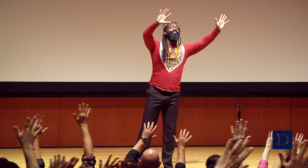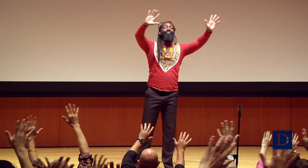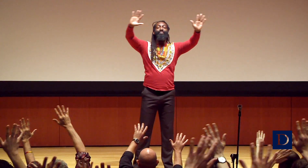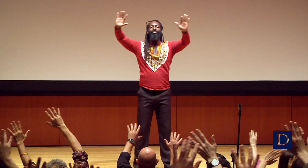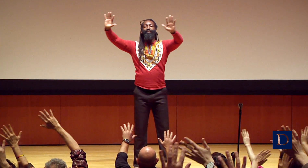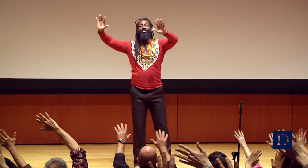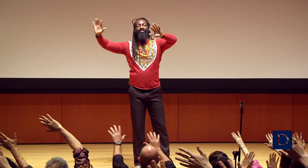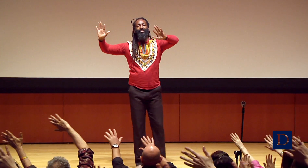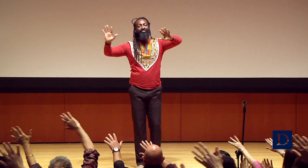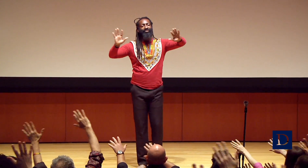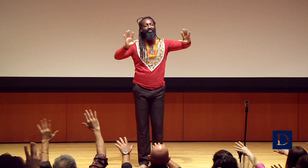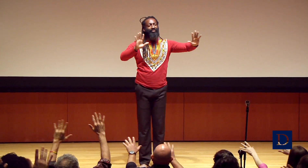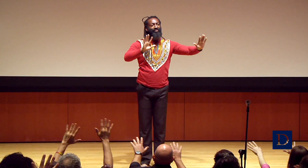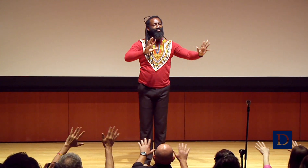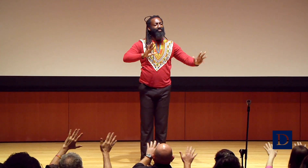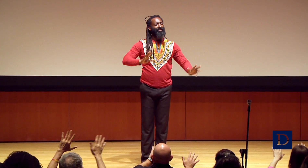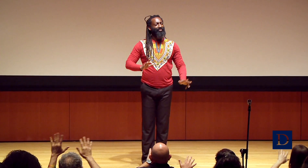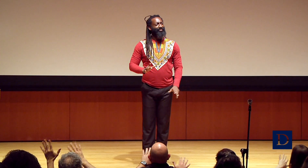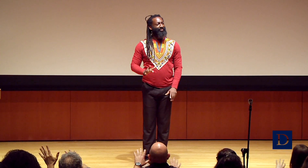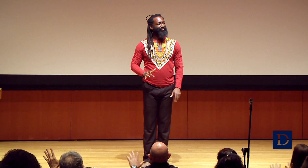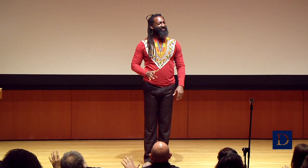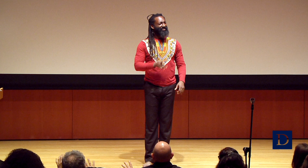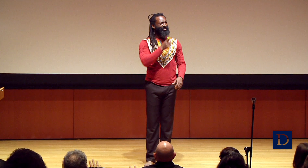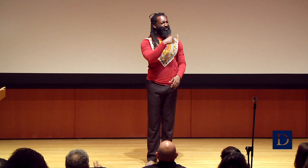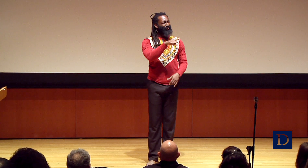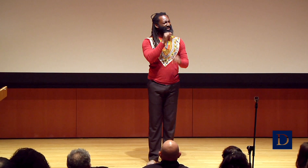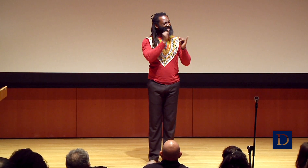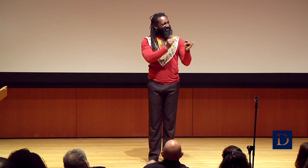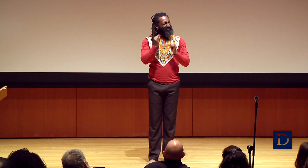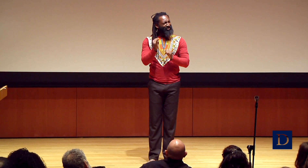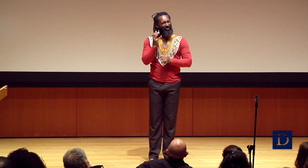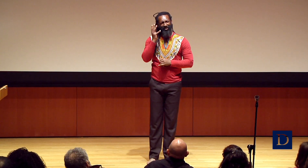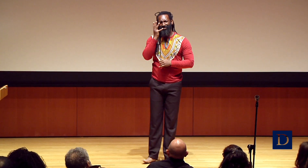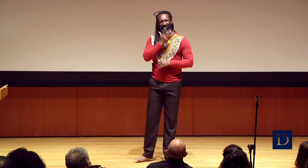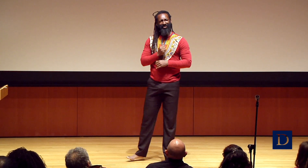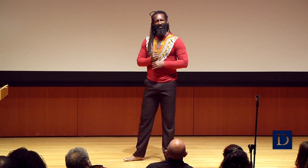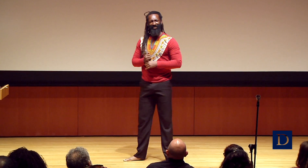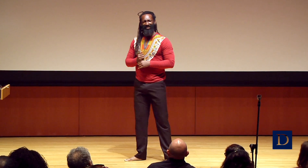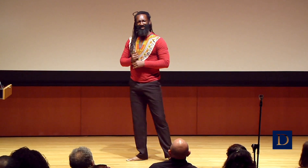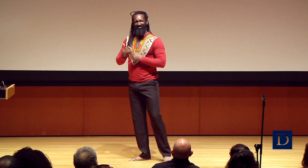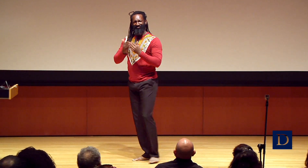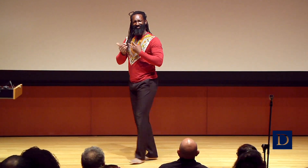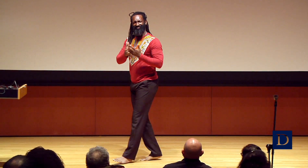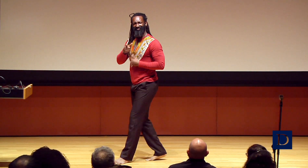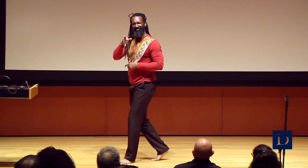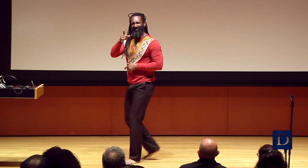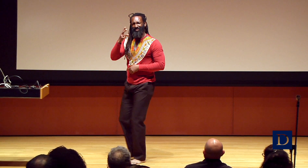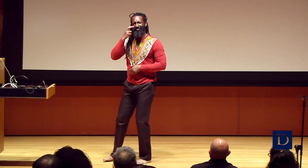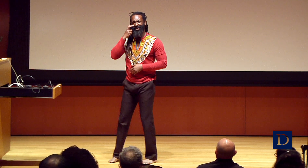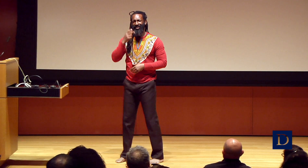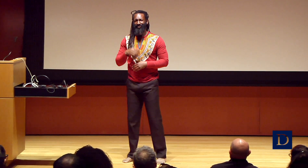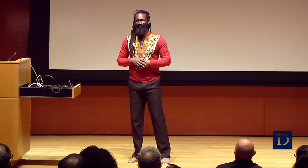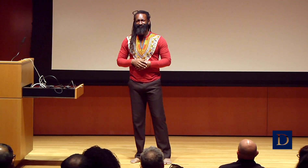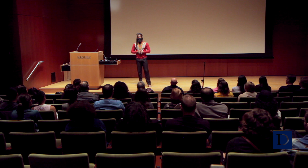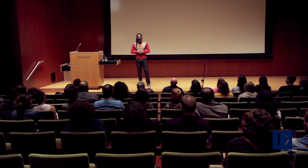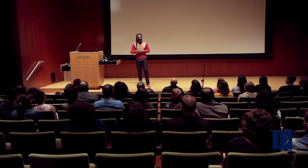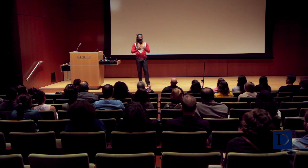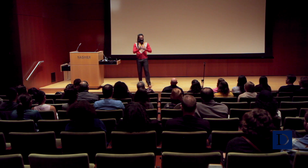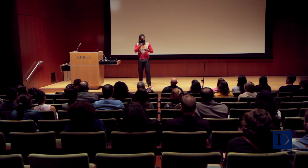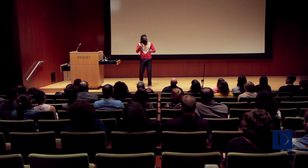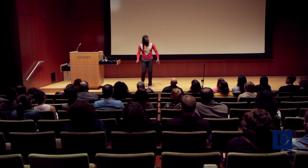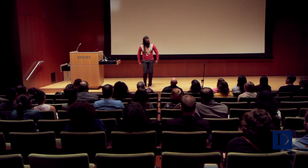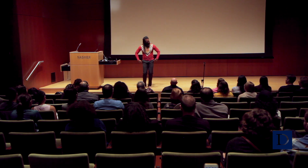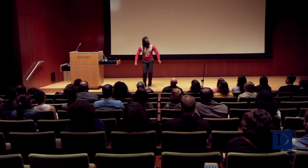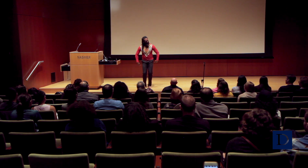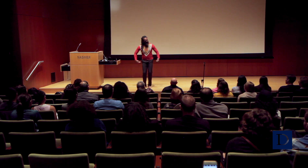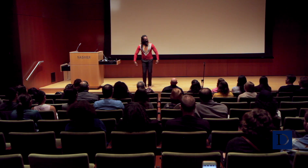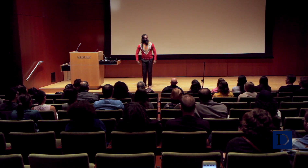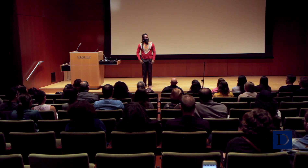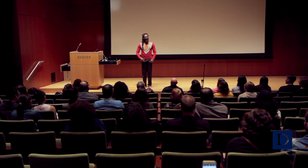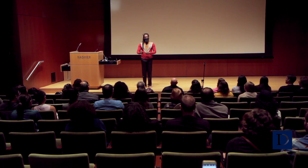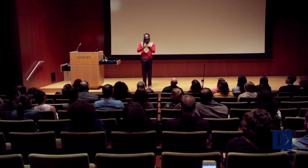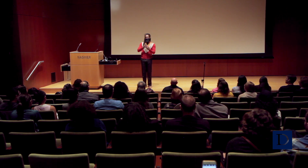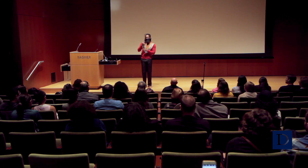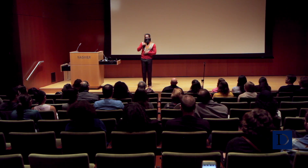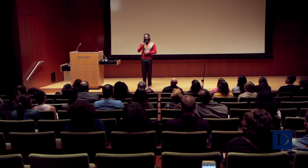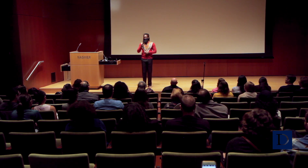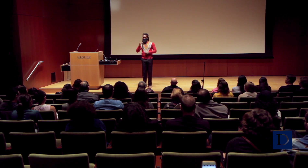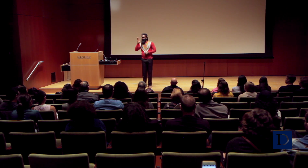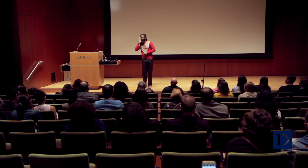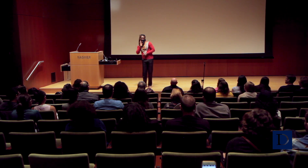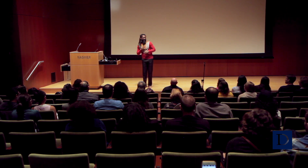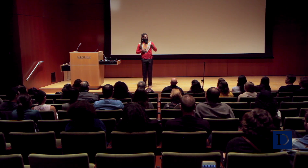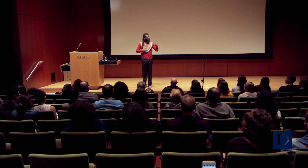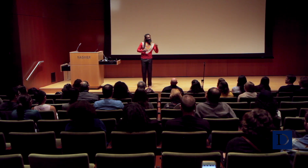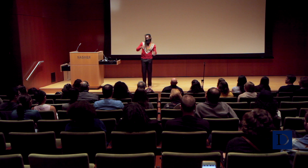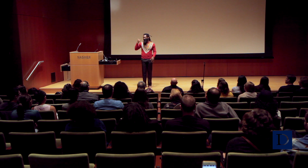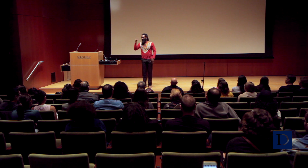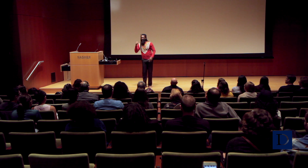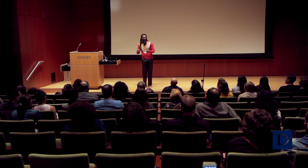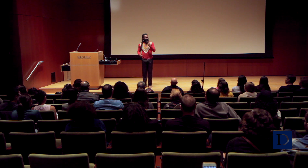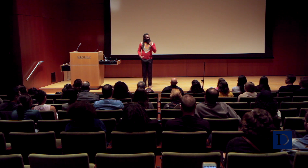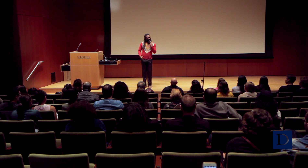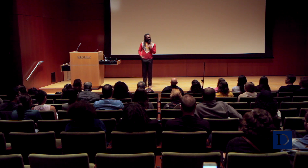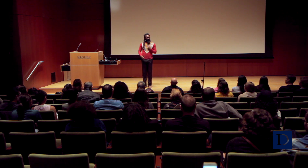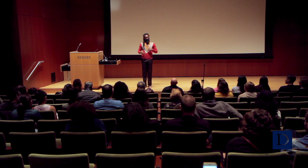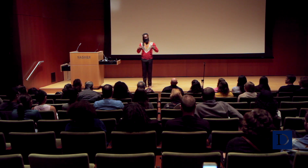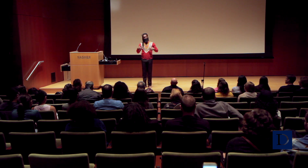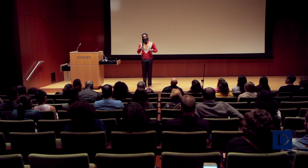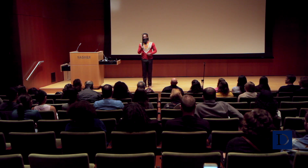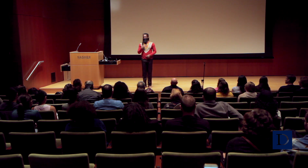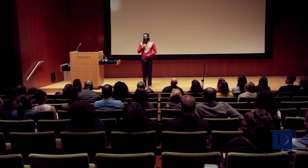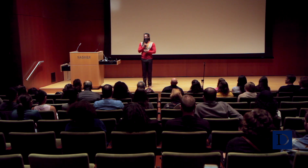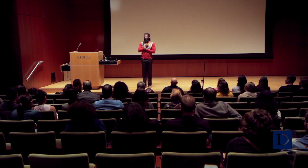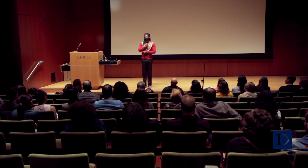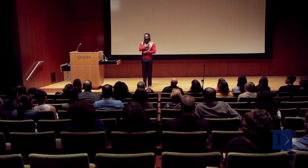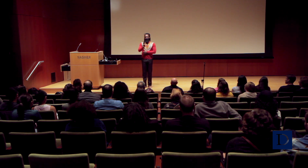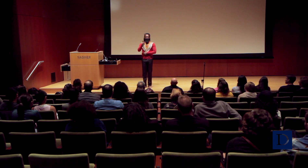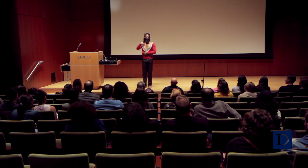We are a flame. You look beautiful. Whether you’re blind, whether you’re in a wheelchair. Whether you have brown, blue, yellow, red skin.